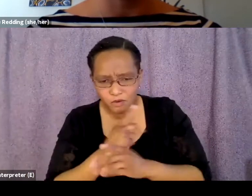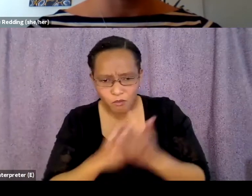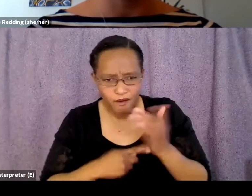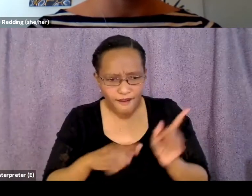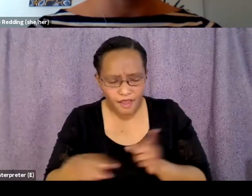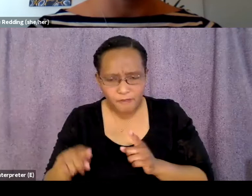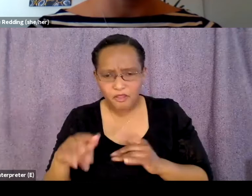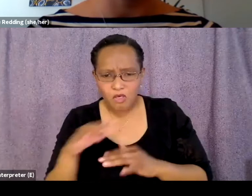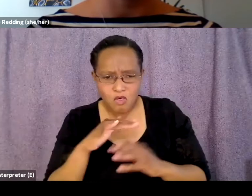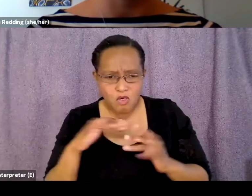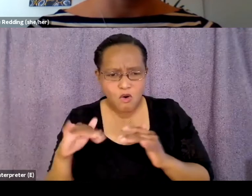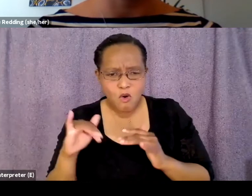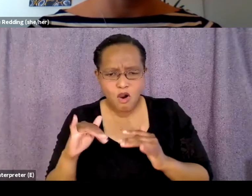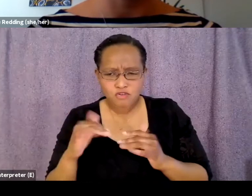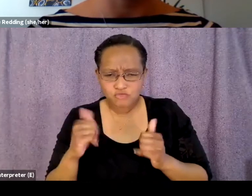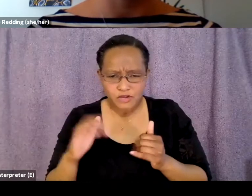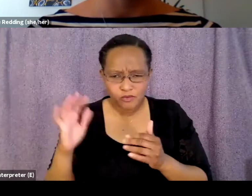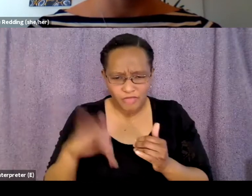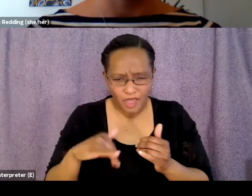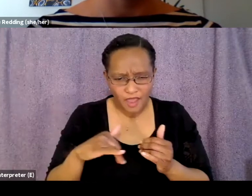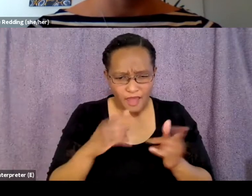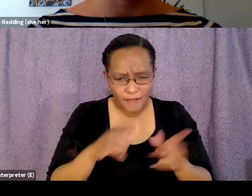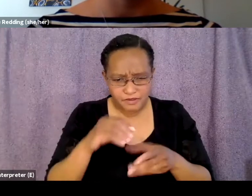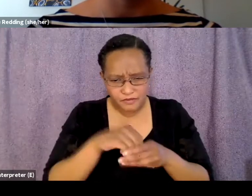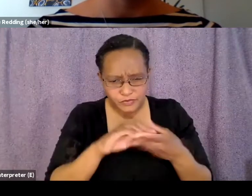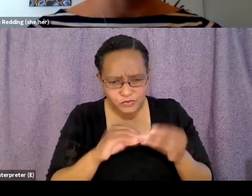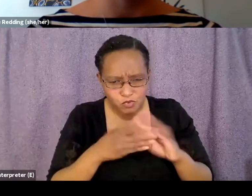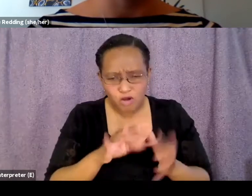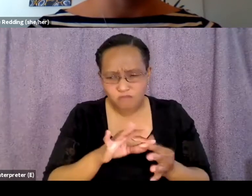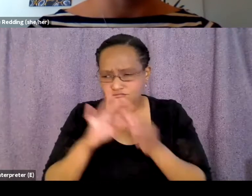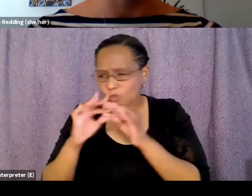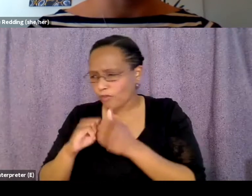Keah Brown: correlate that to my real life in some way, even when it didn't make any